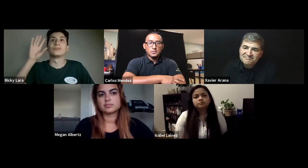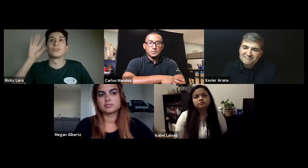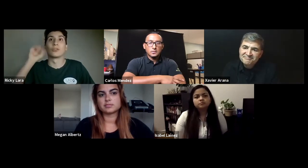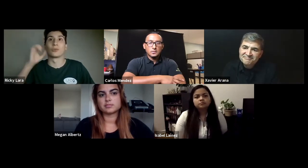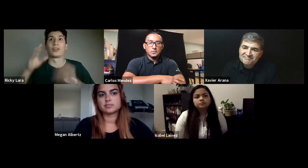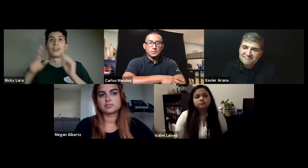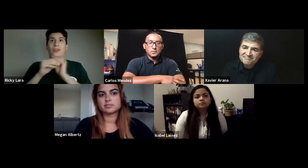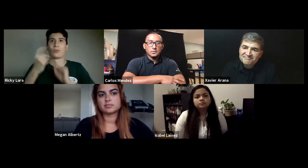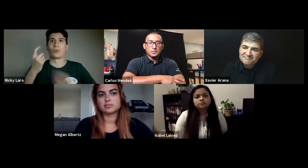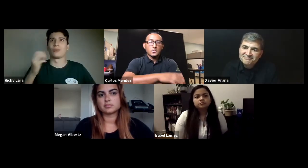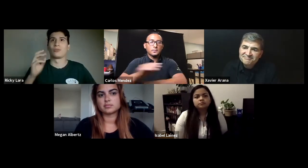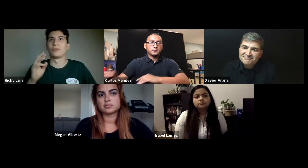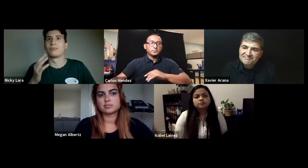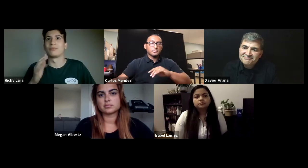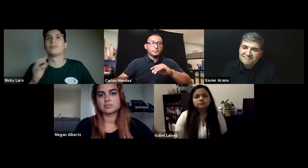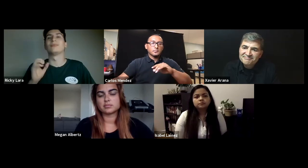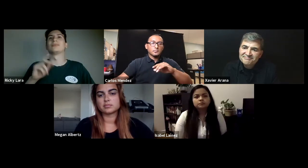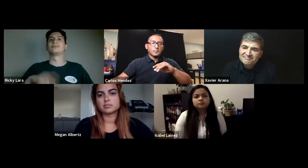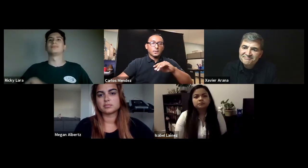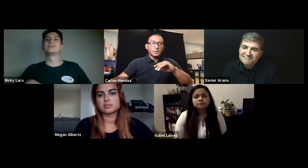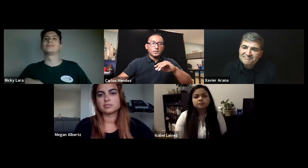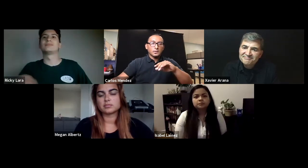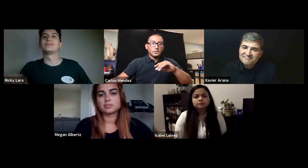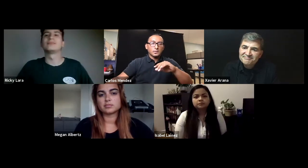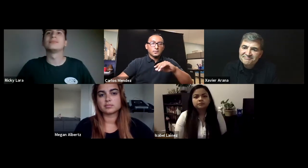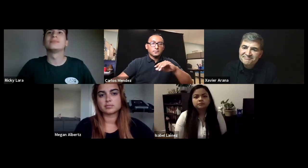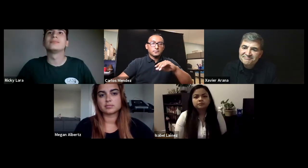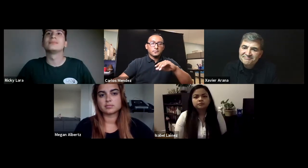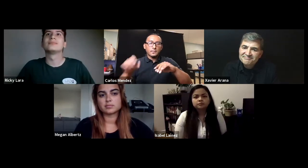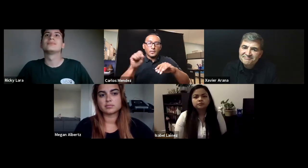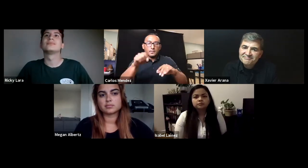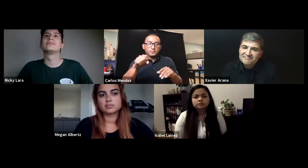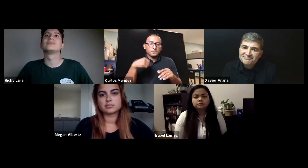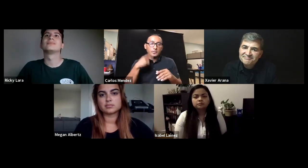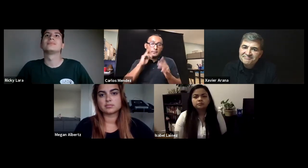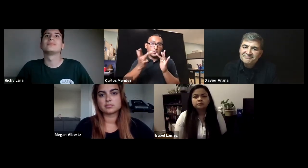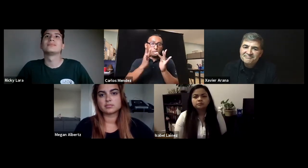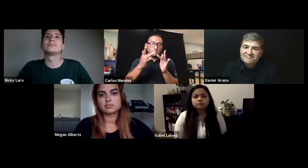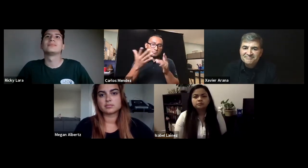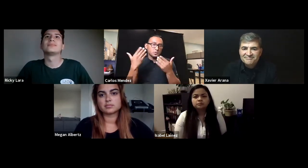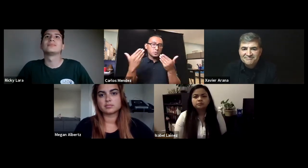Ricky: Right. Right. Carlos, did you want to add something?